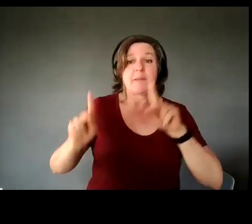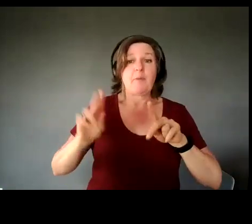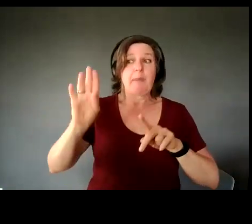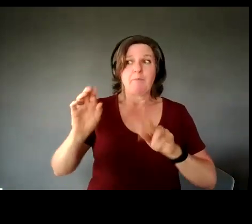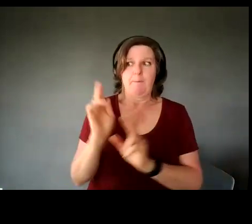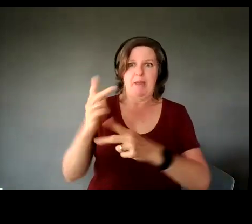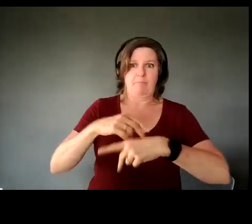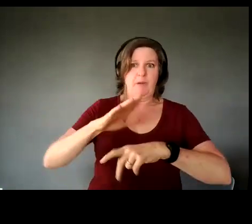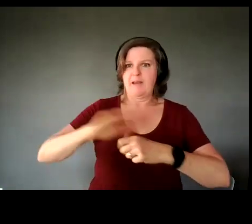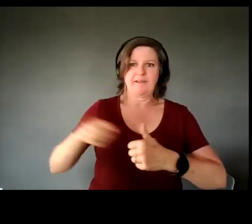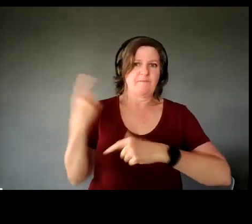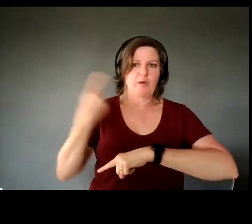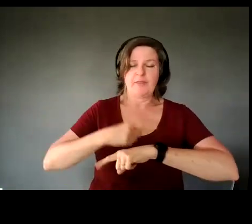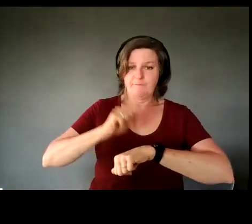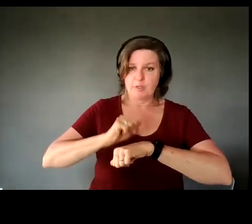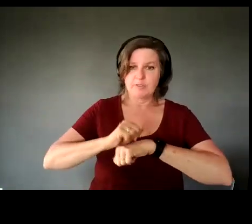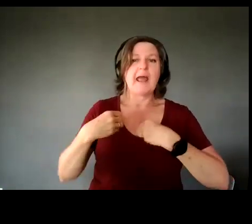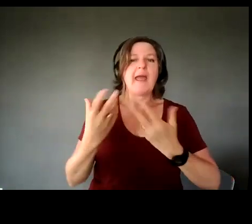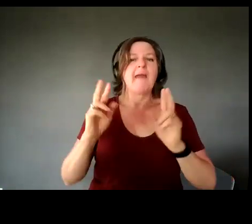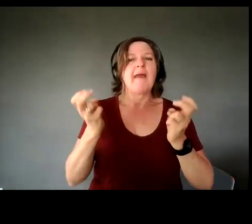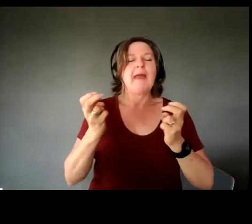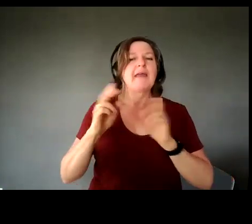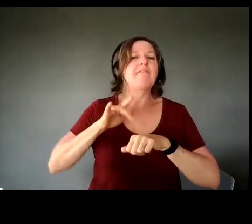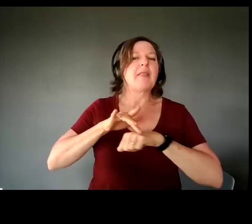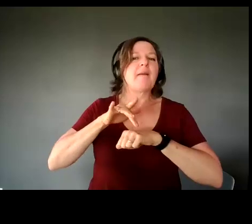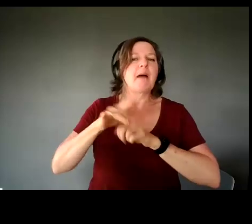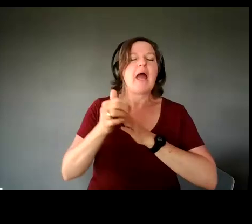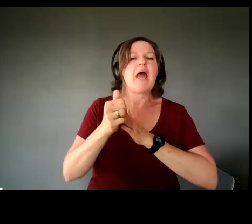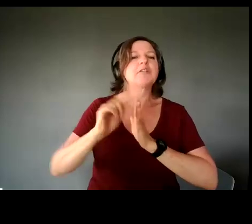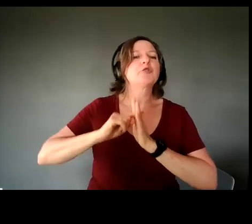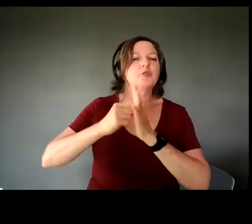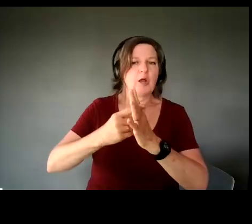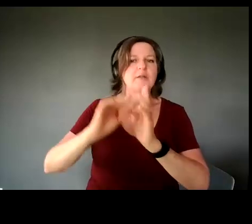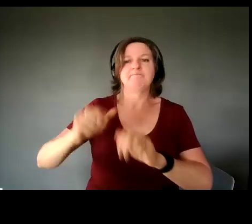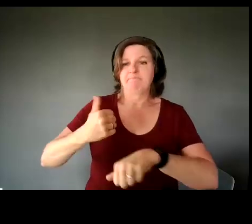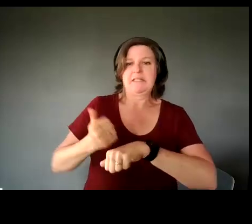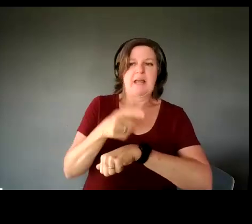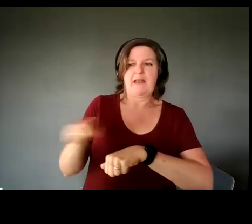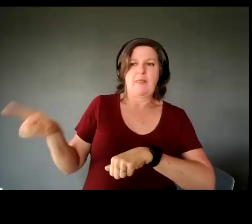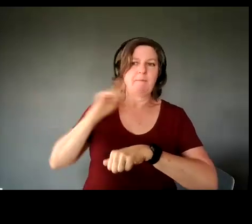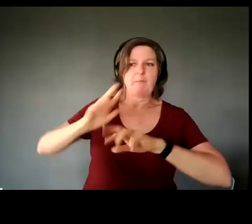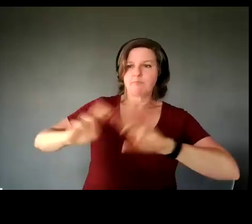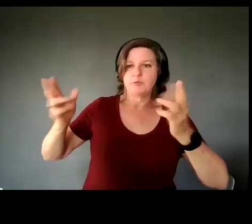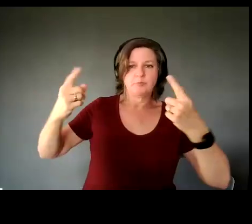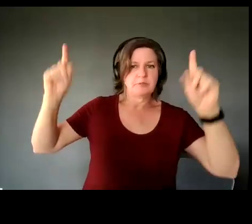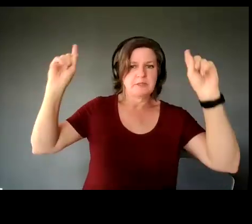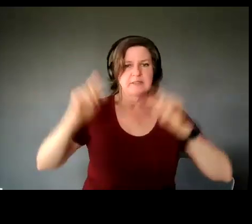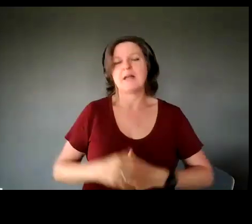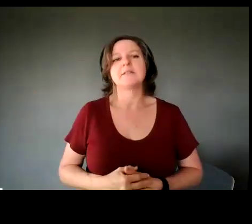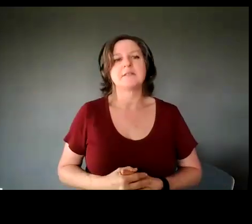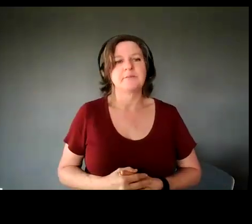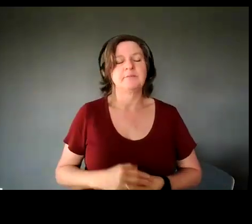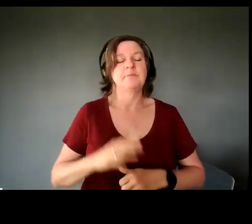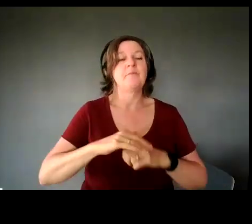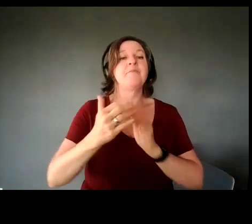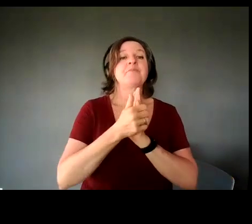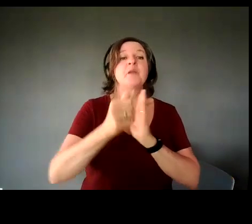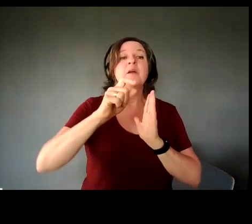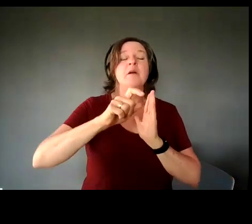Disabled people in setting them up for success. On the talent side we saw that many Disabled self